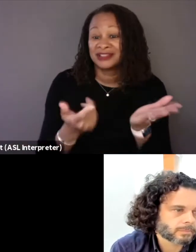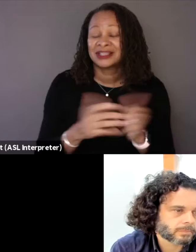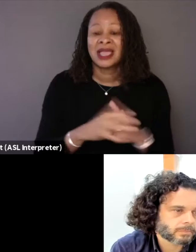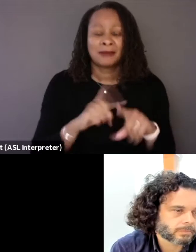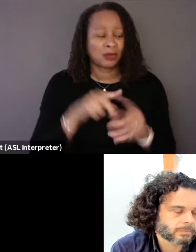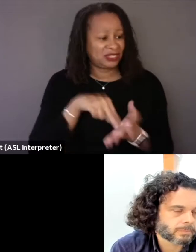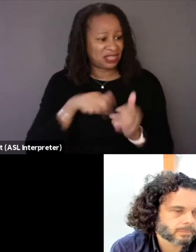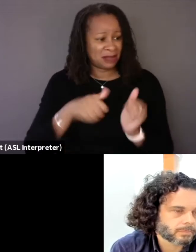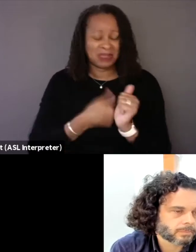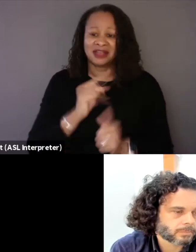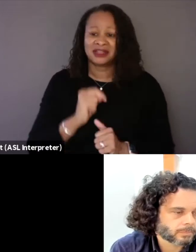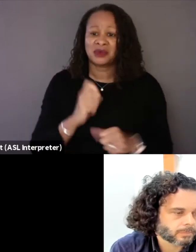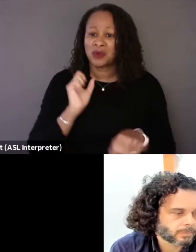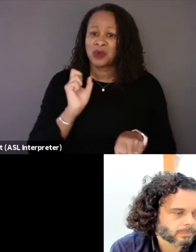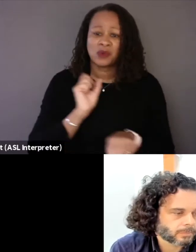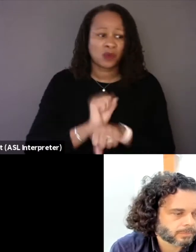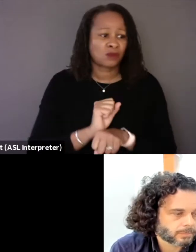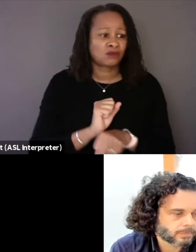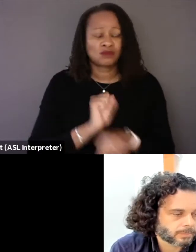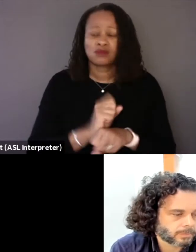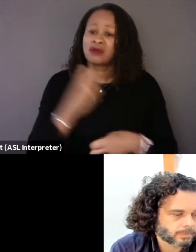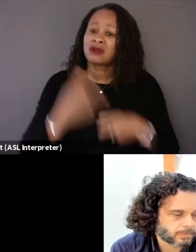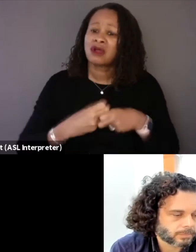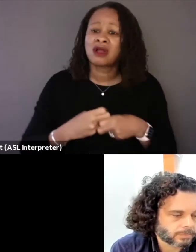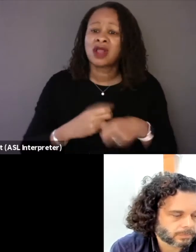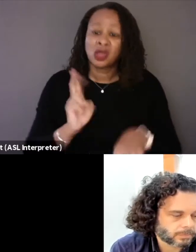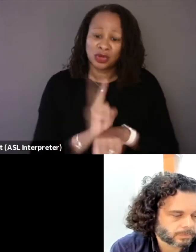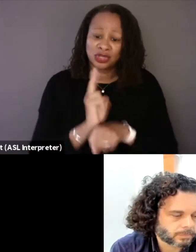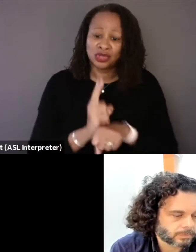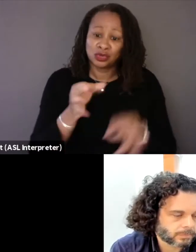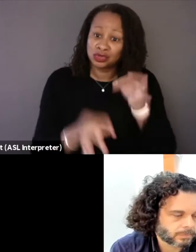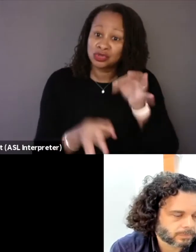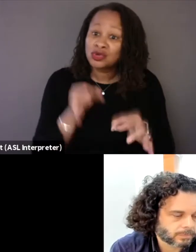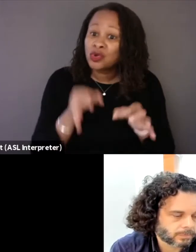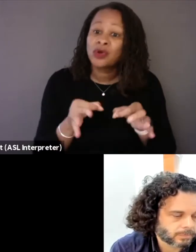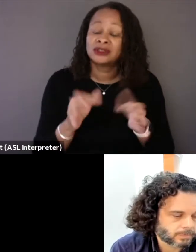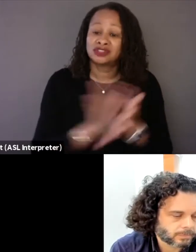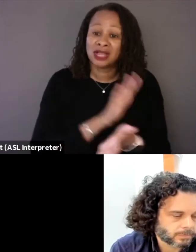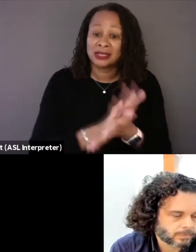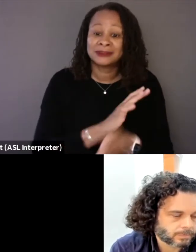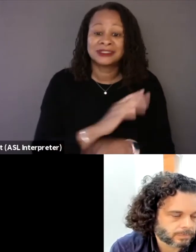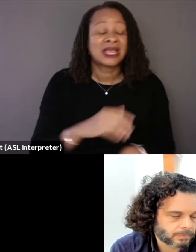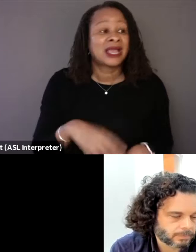We work very hard to be incredibly accurate and use court documents and their own filings. And it took two years to get to the bottom